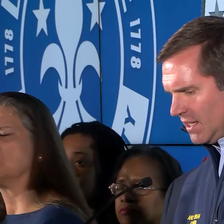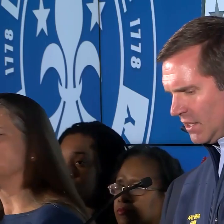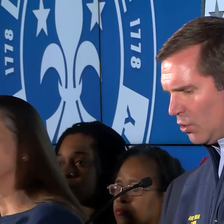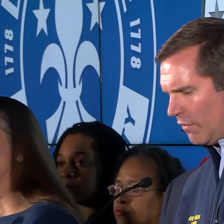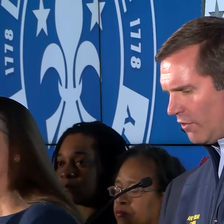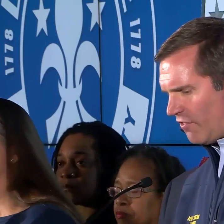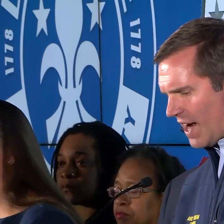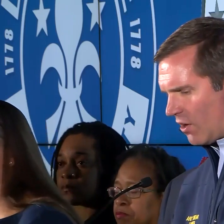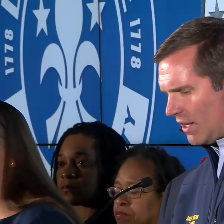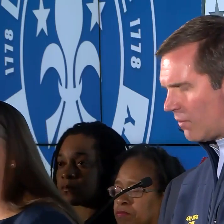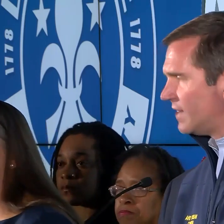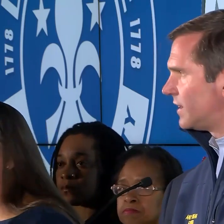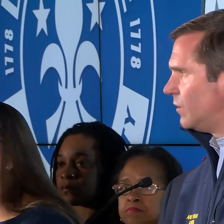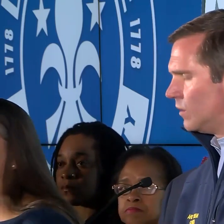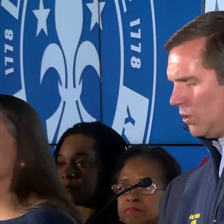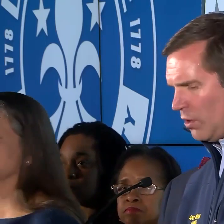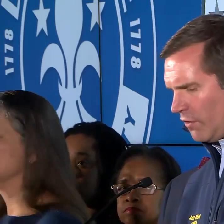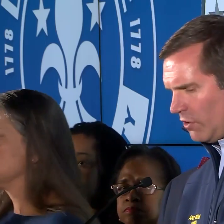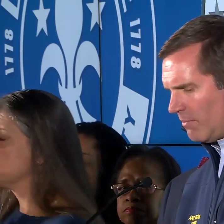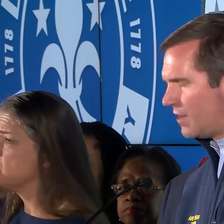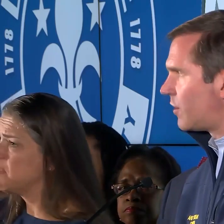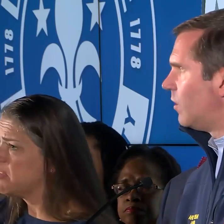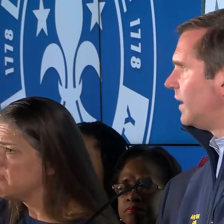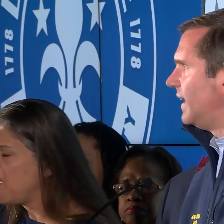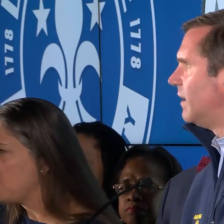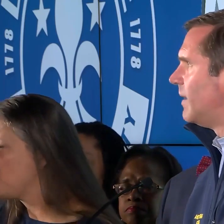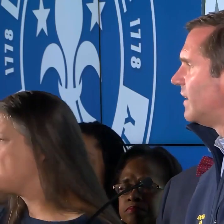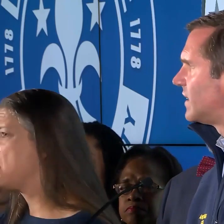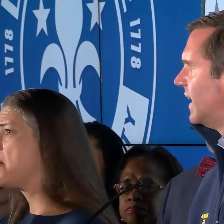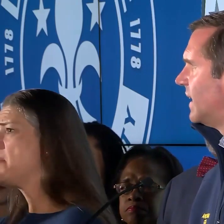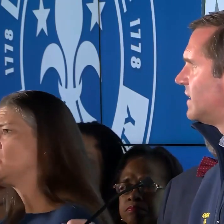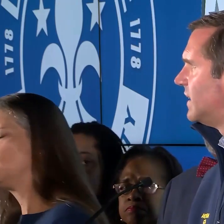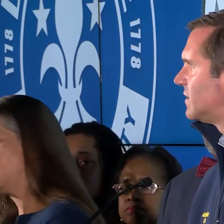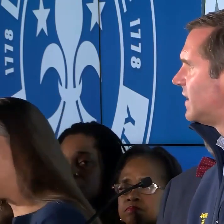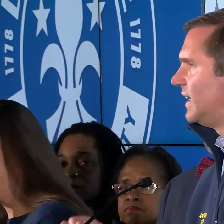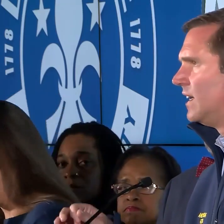Louisville fire and Rescue Louisville Metro Ems getting to this scene in